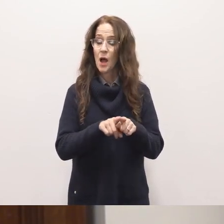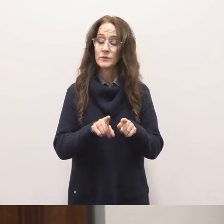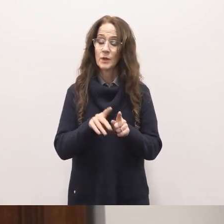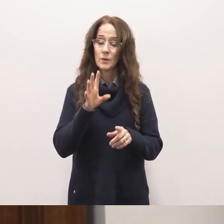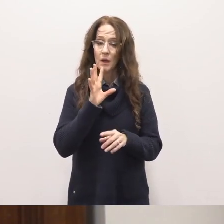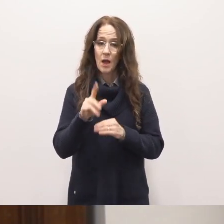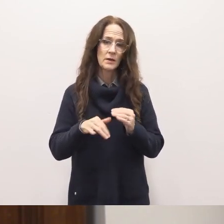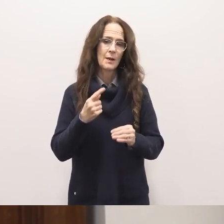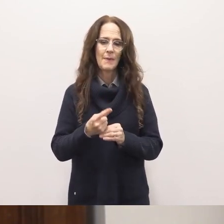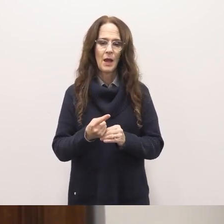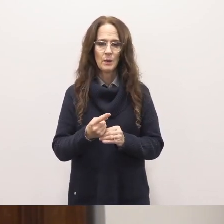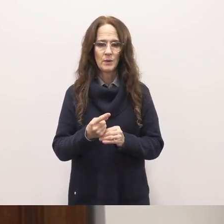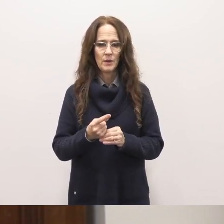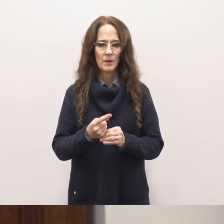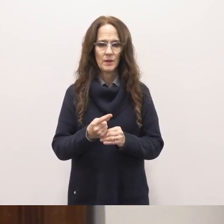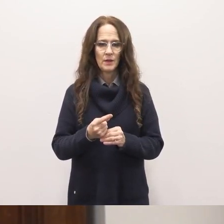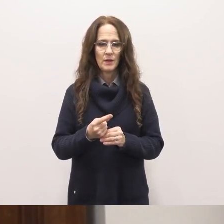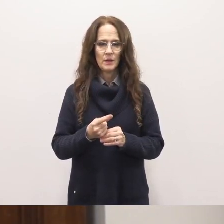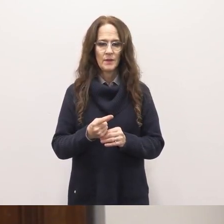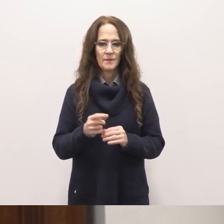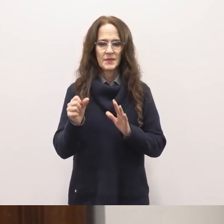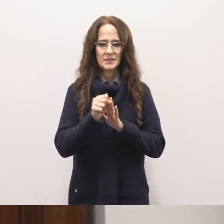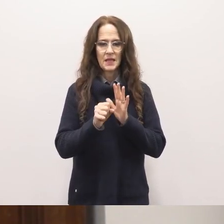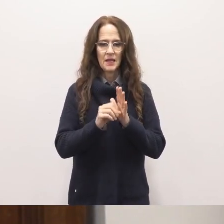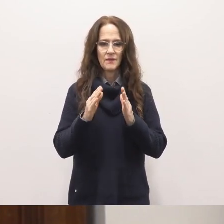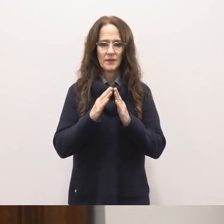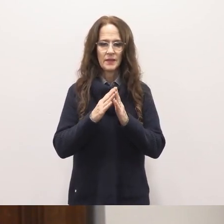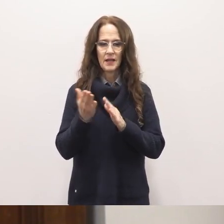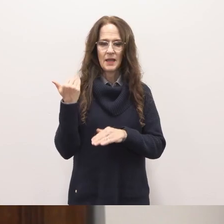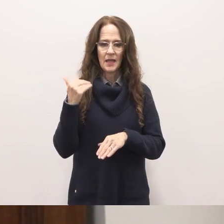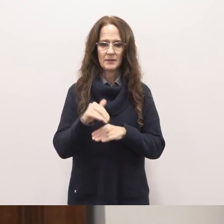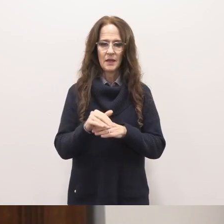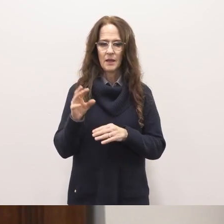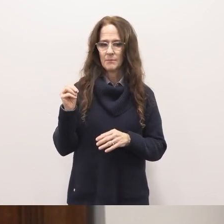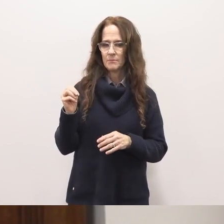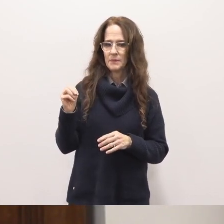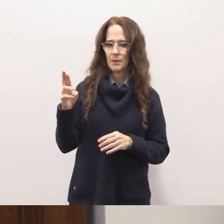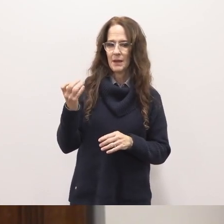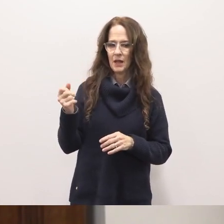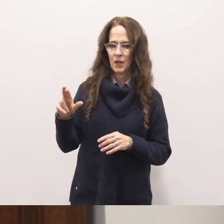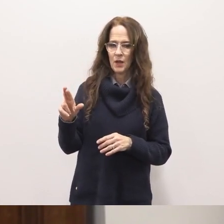about the State of the City last night. Mr. Miller, you covered that very nicely.